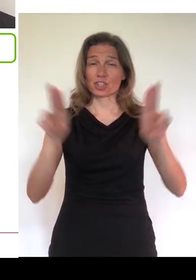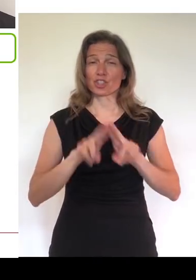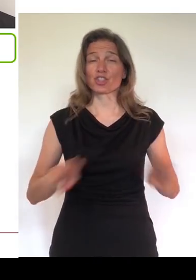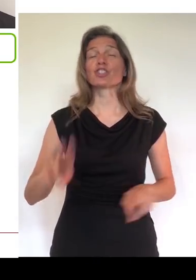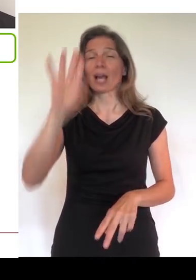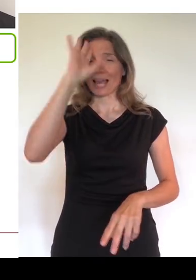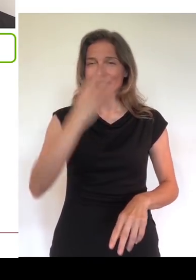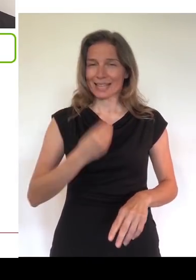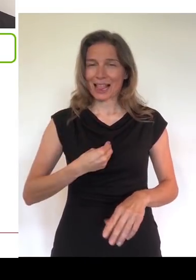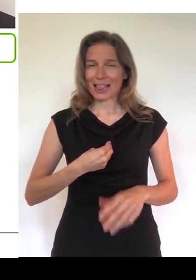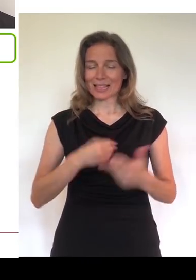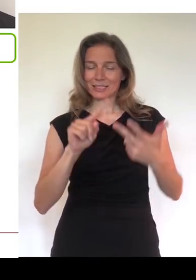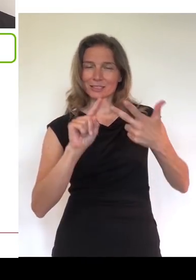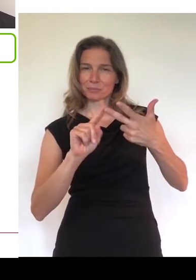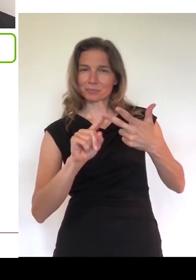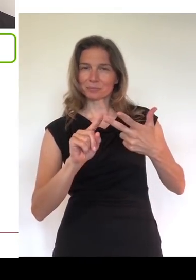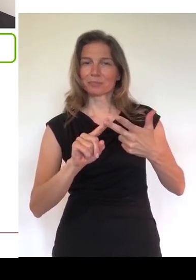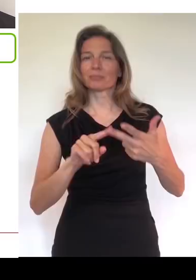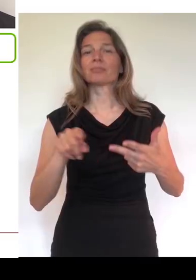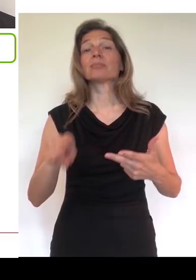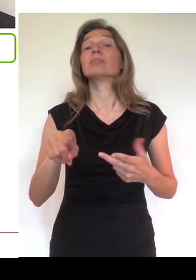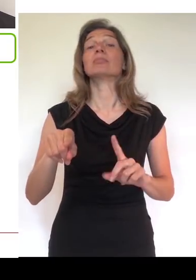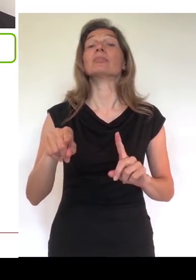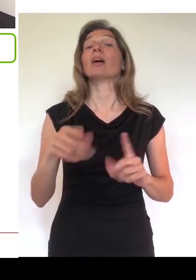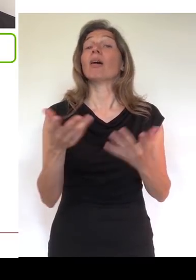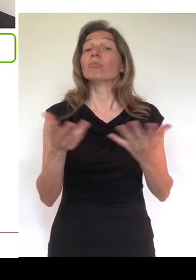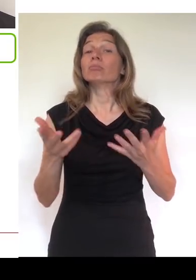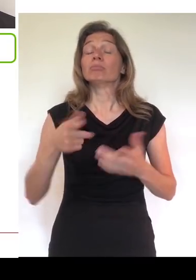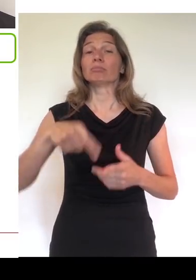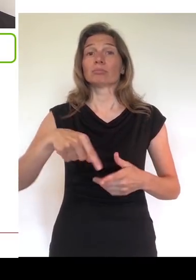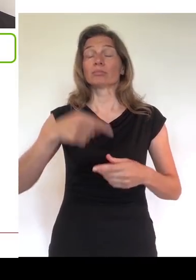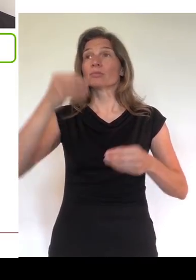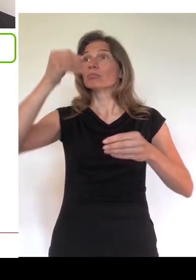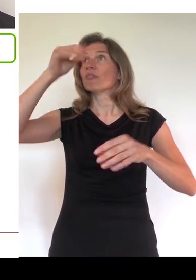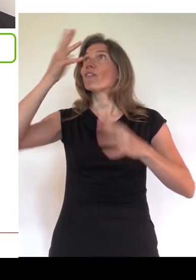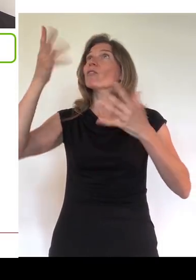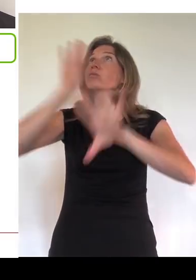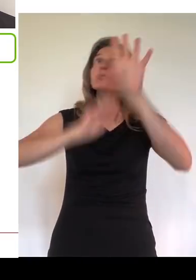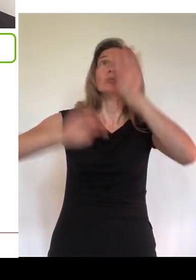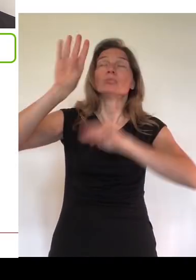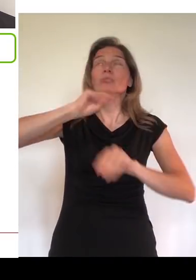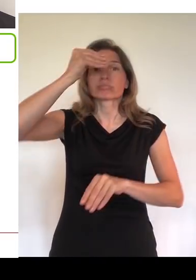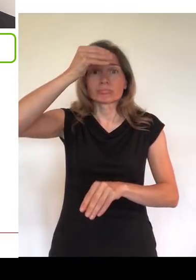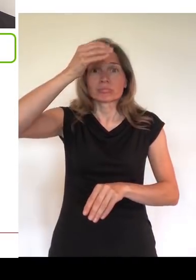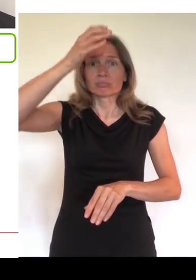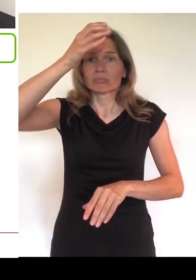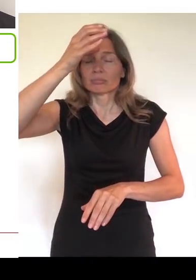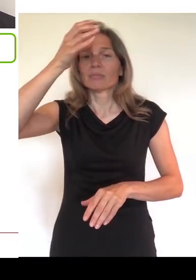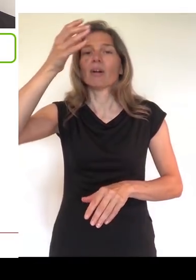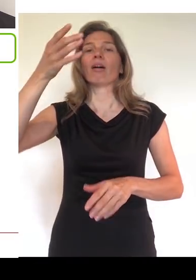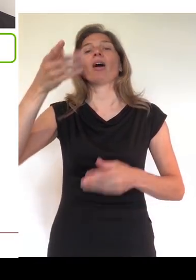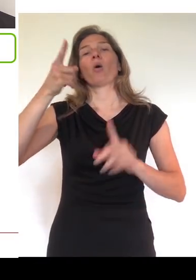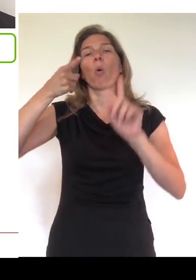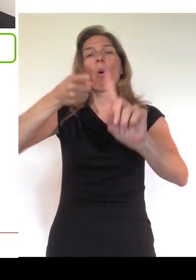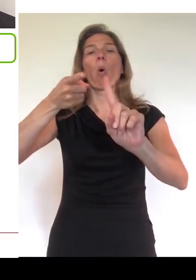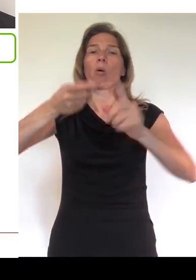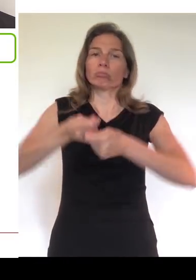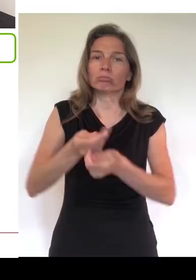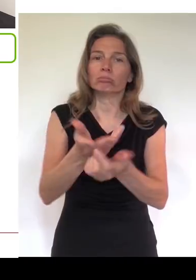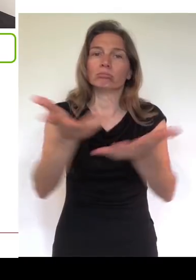internationally with partners during multi-annual programs or in short term